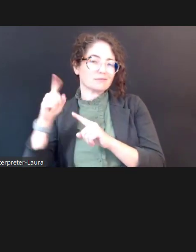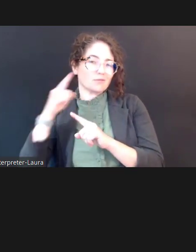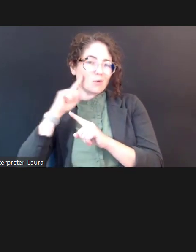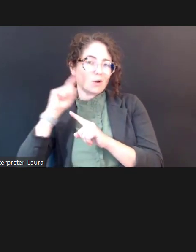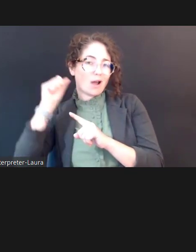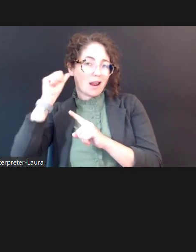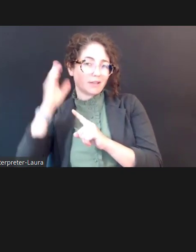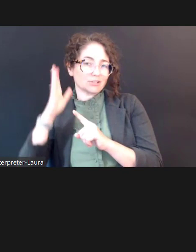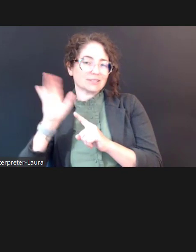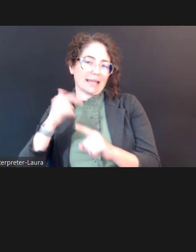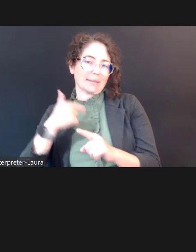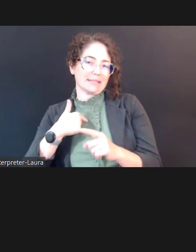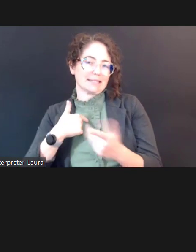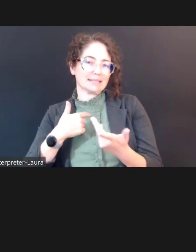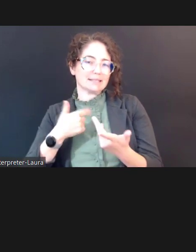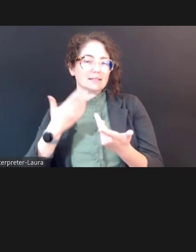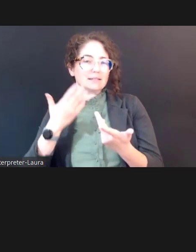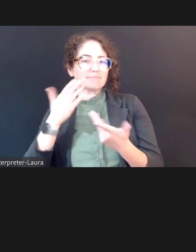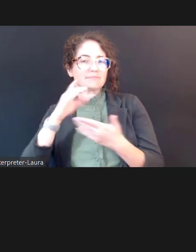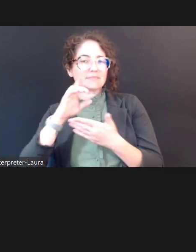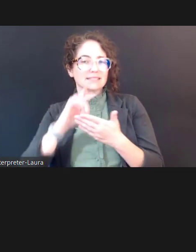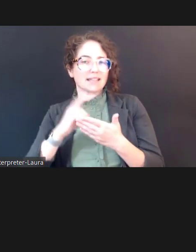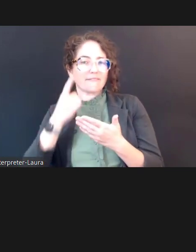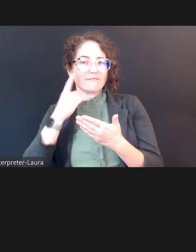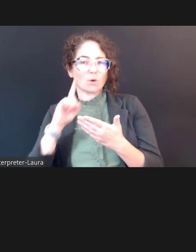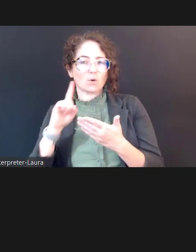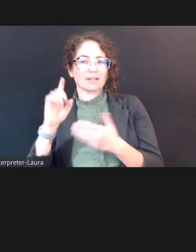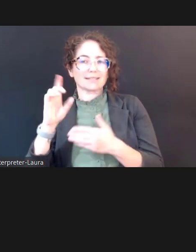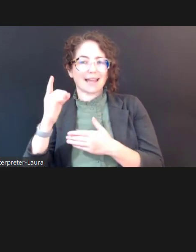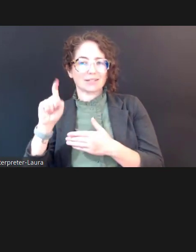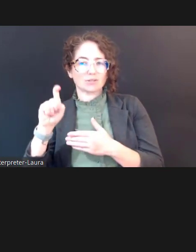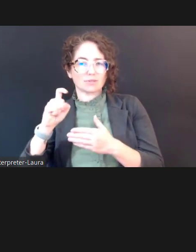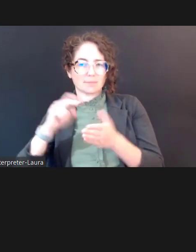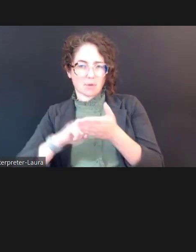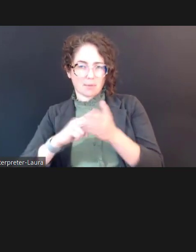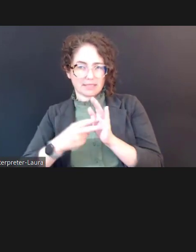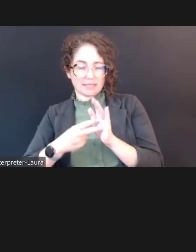that are designed by diagnostic purpose so, they will go into far